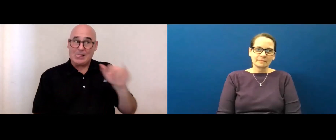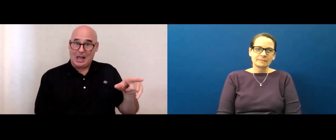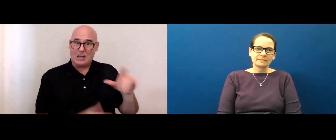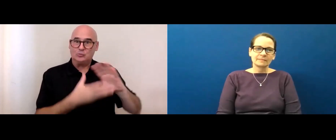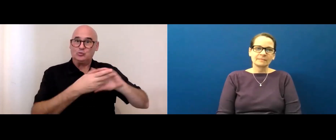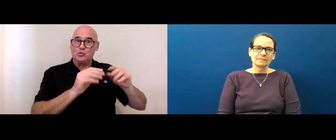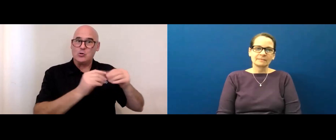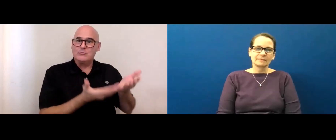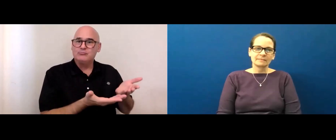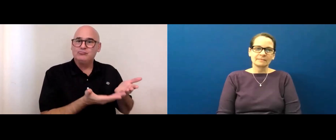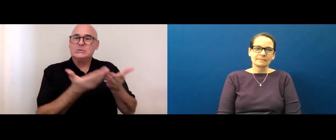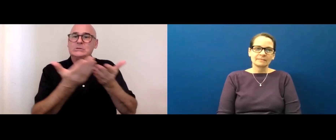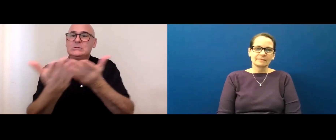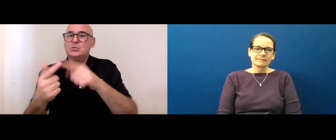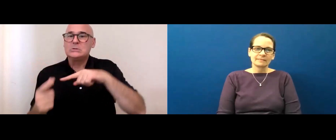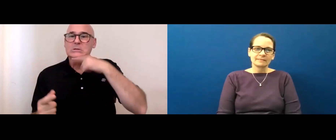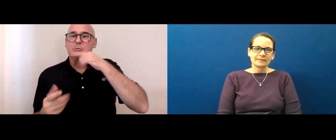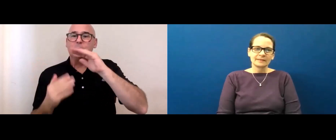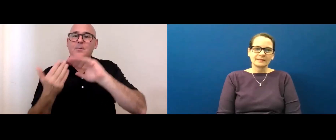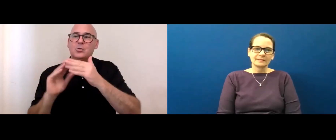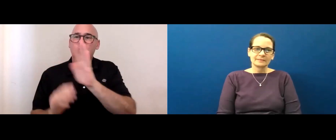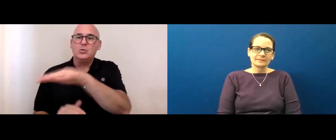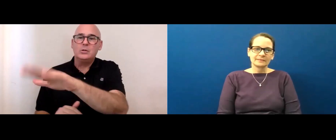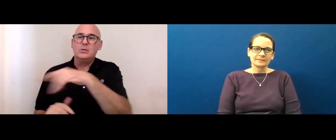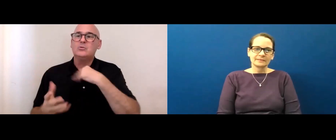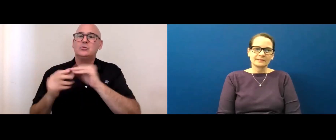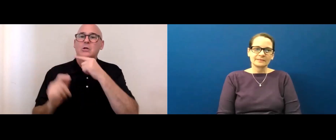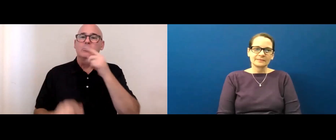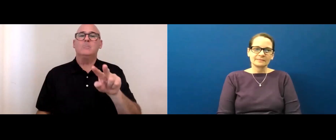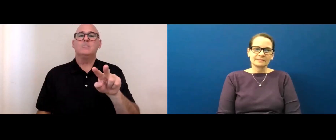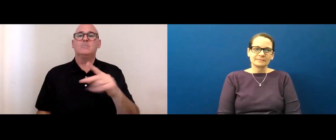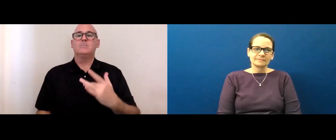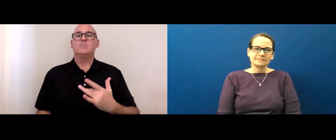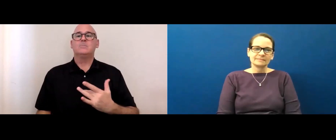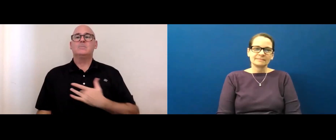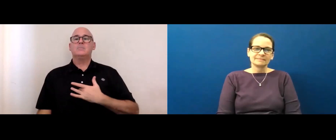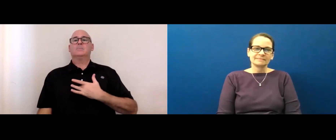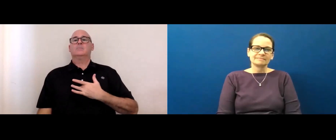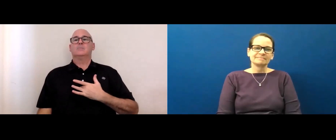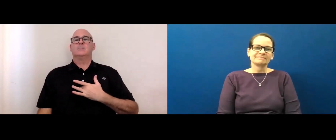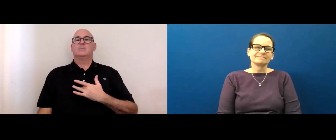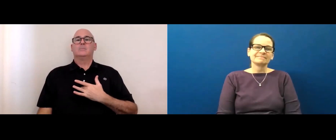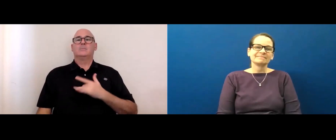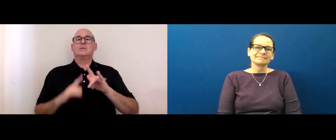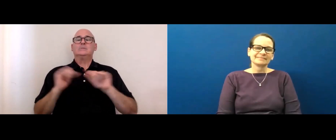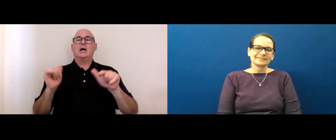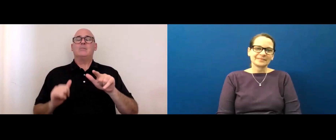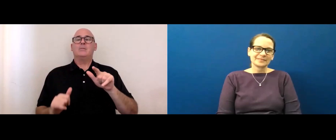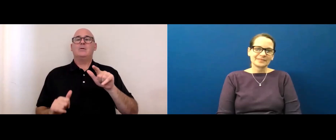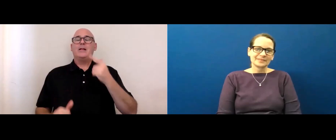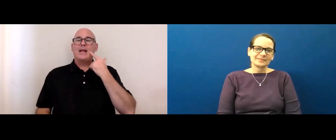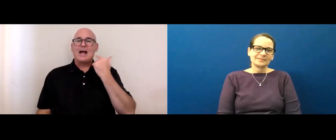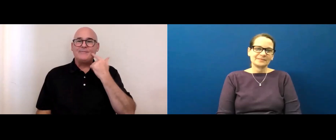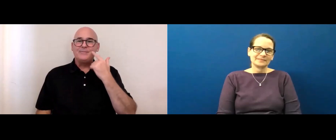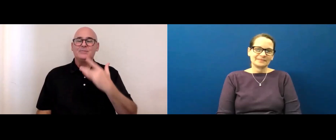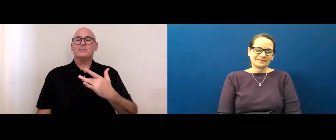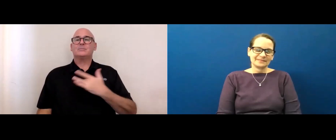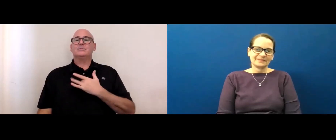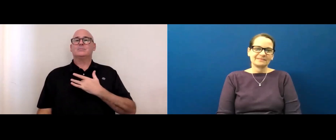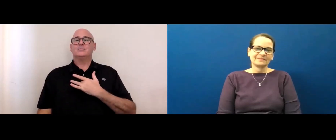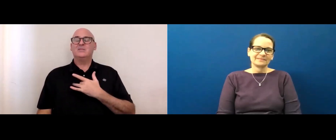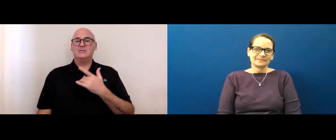you know in the if you can bring those stories to the hearing world it touches them they are touched